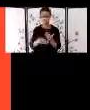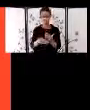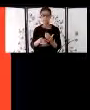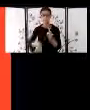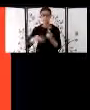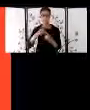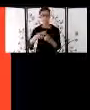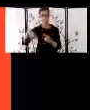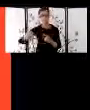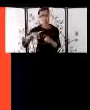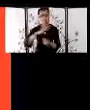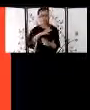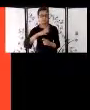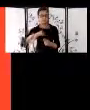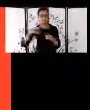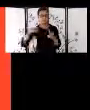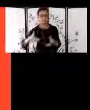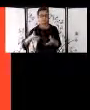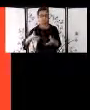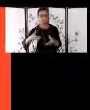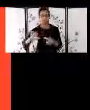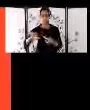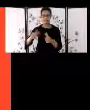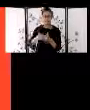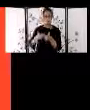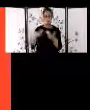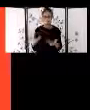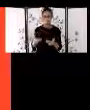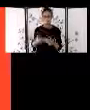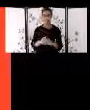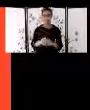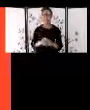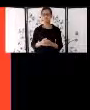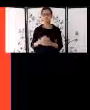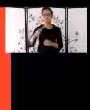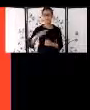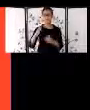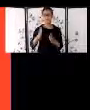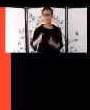that competition; we always receive more applications than we are able to fund.